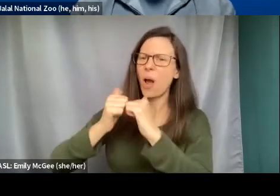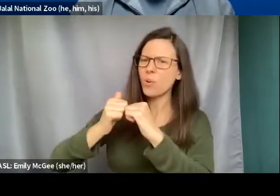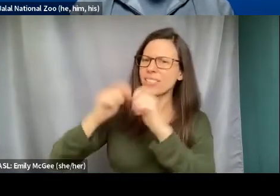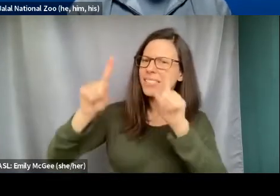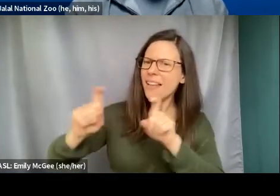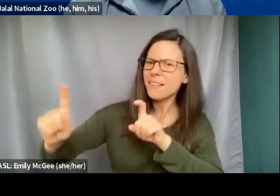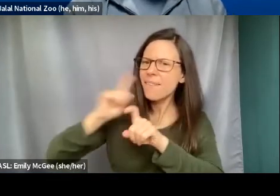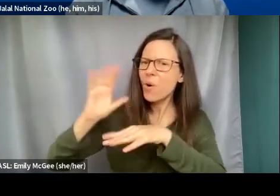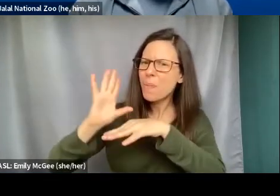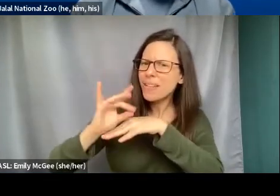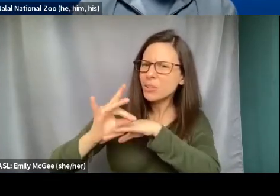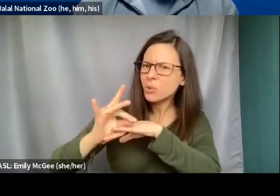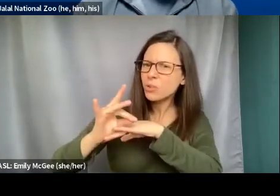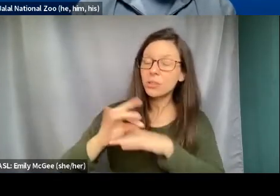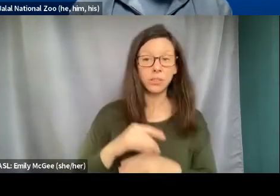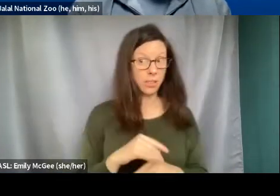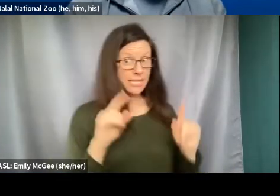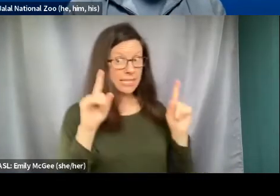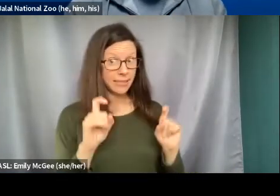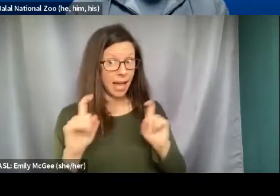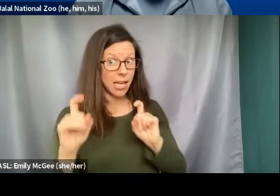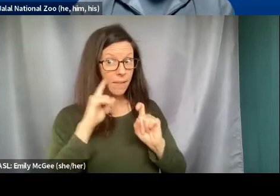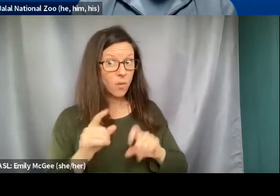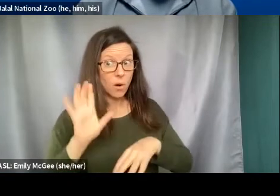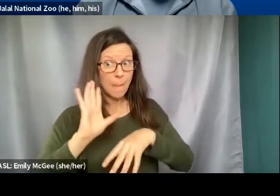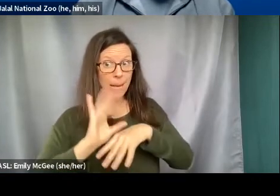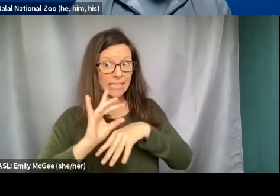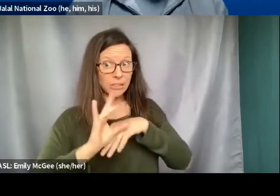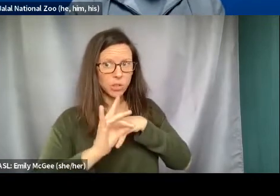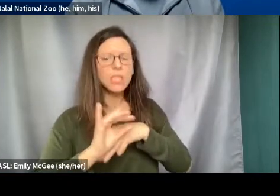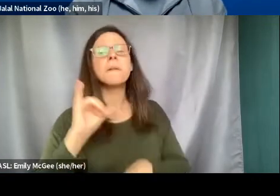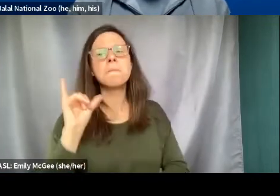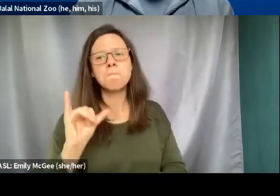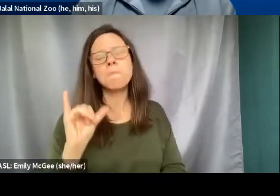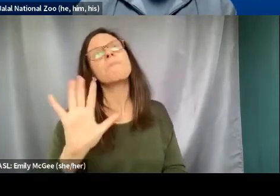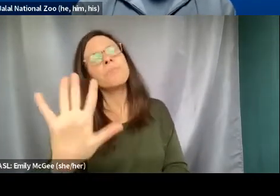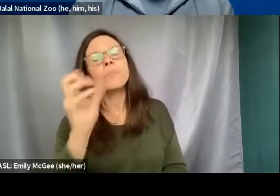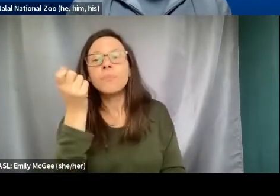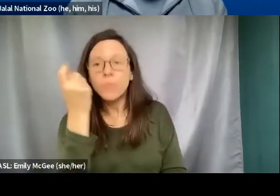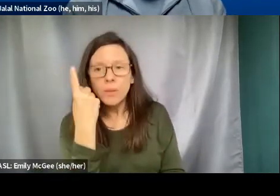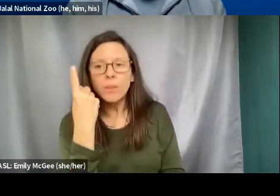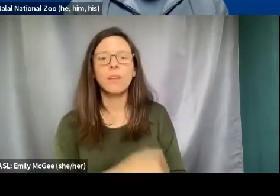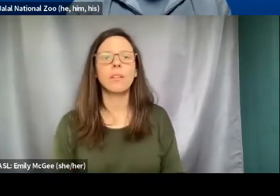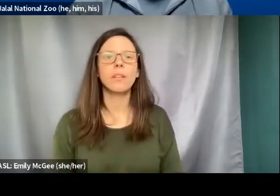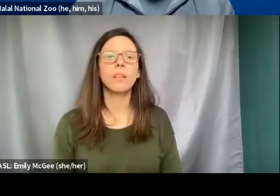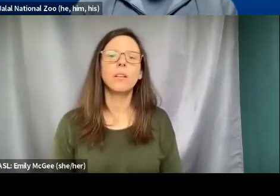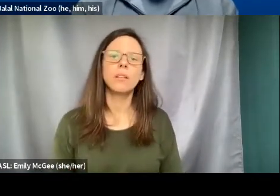Jalal: Uh, how do we test for bacteria? The, I mean to take care of the bacteria, uh, different systems